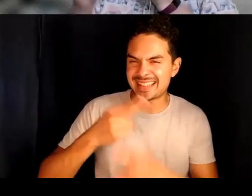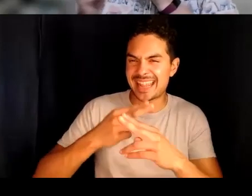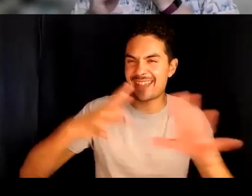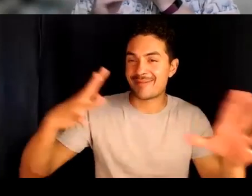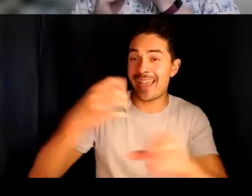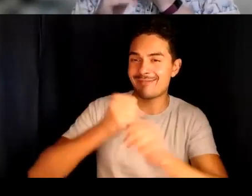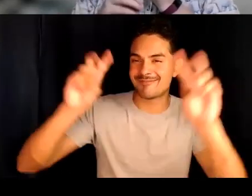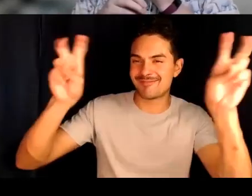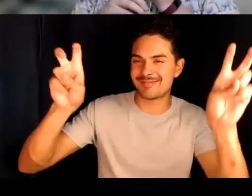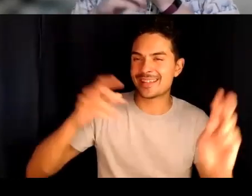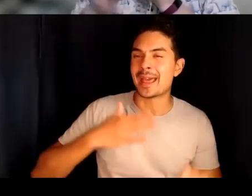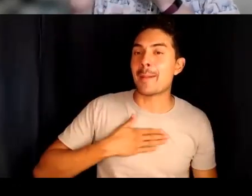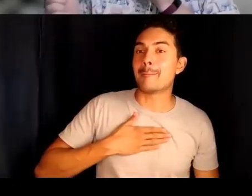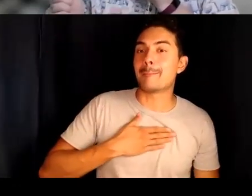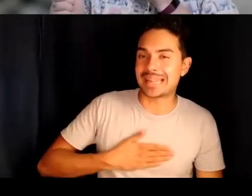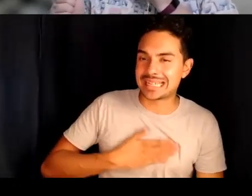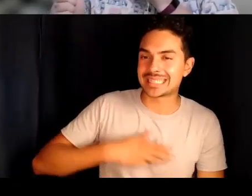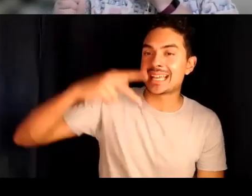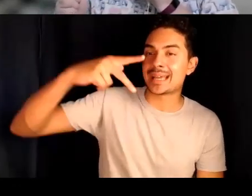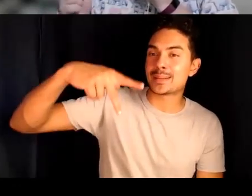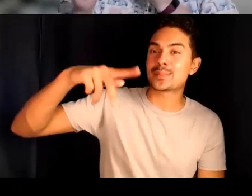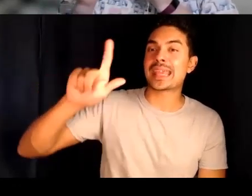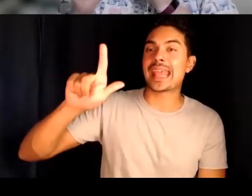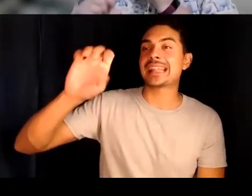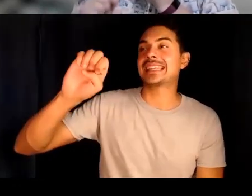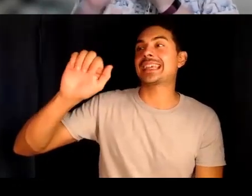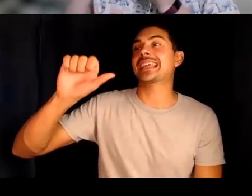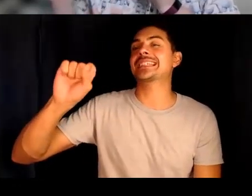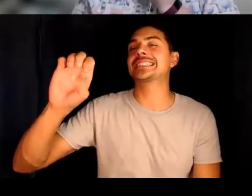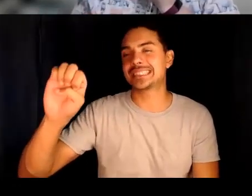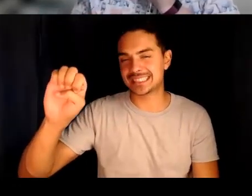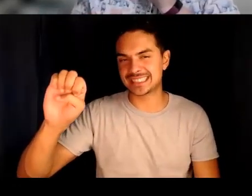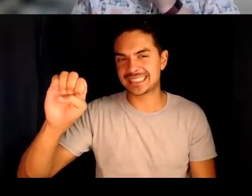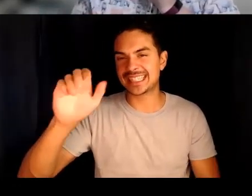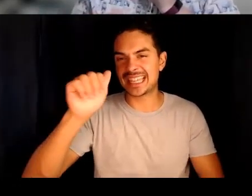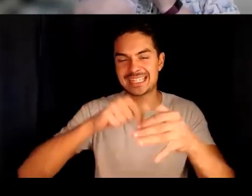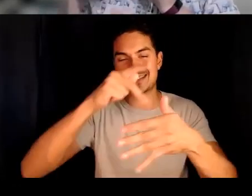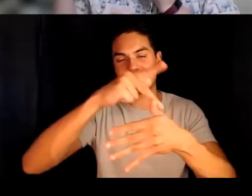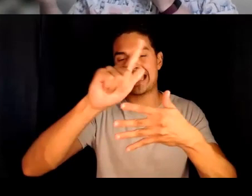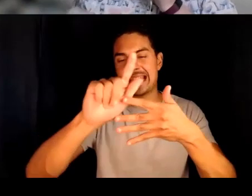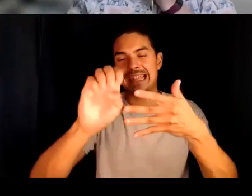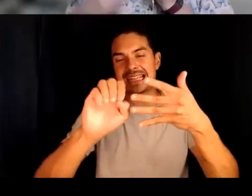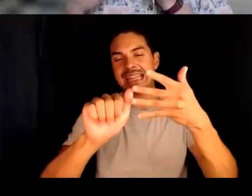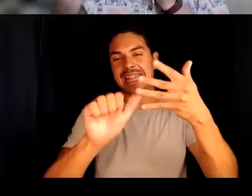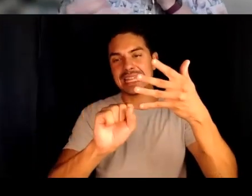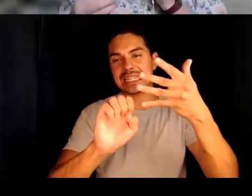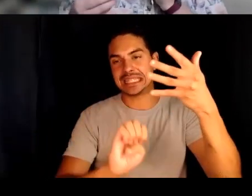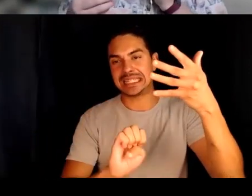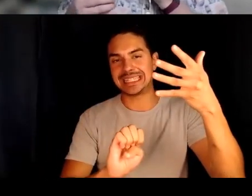So this can be a helpful thing to talk through to somebody. Again, really take an empowerment approach and choice,